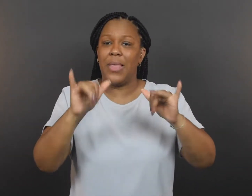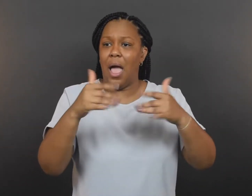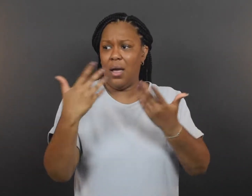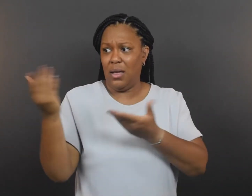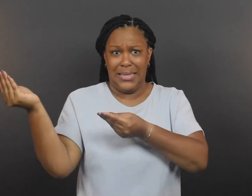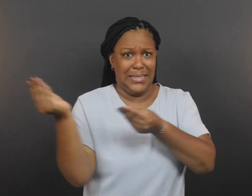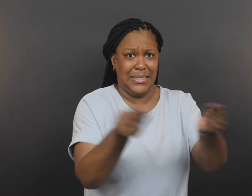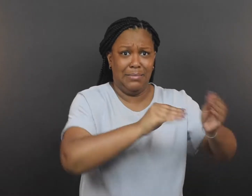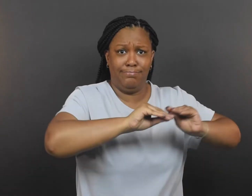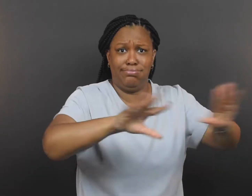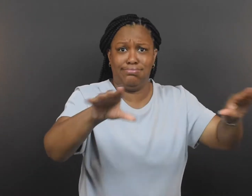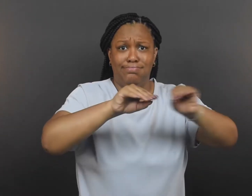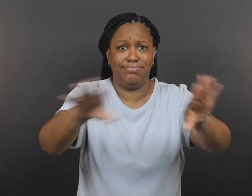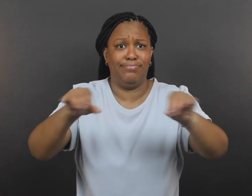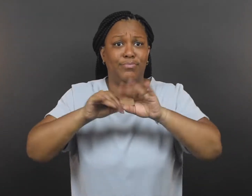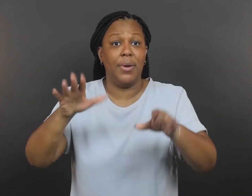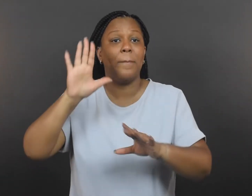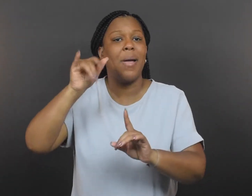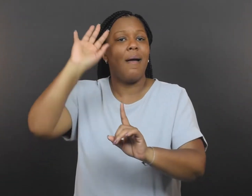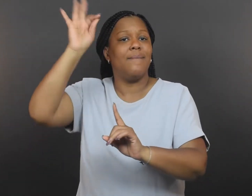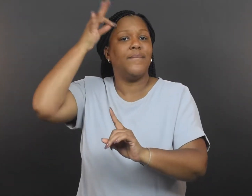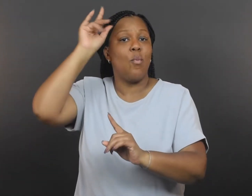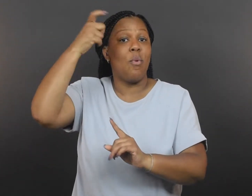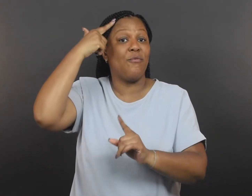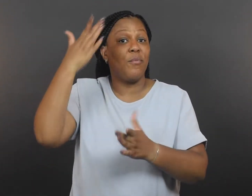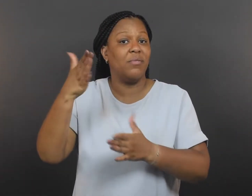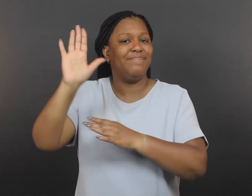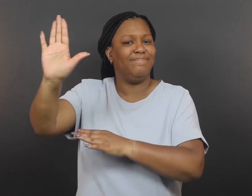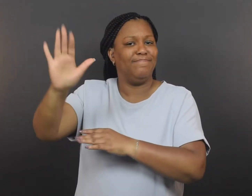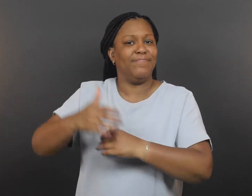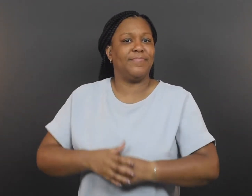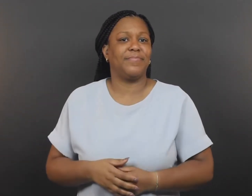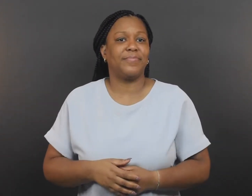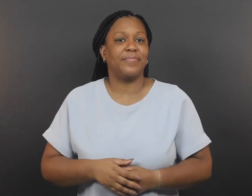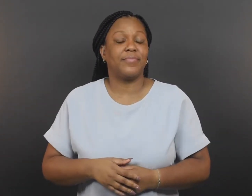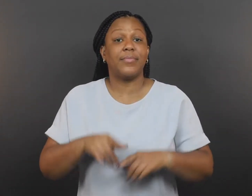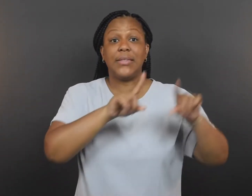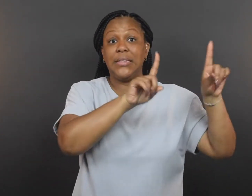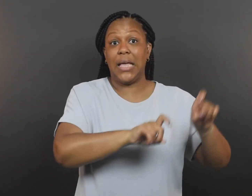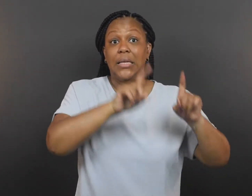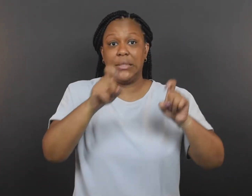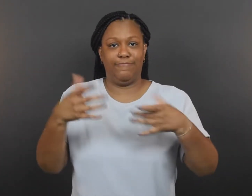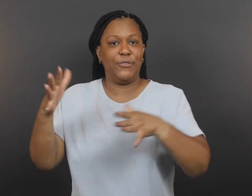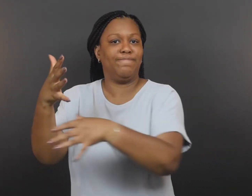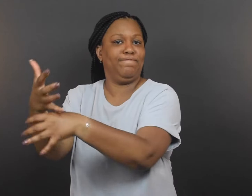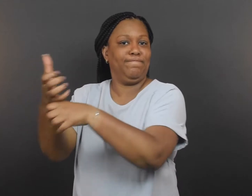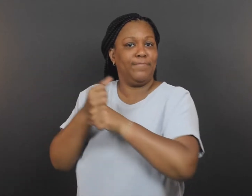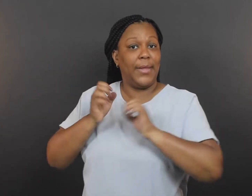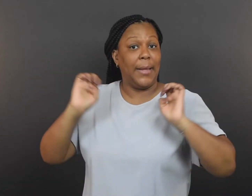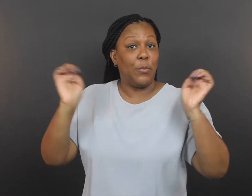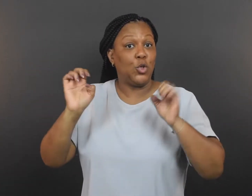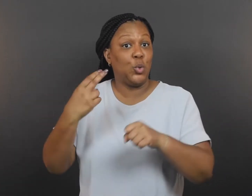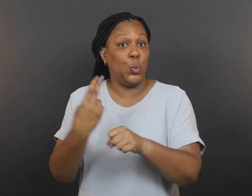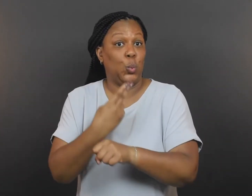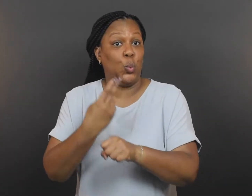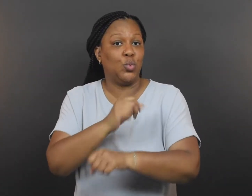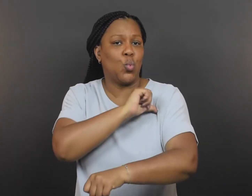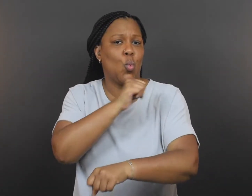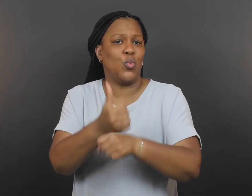being distributed by the federal government. The test had received Emergency Use